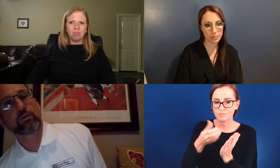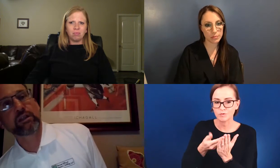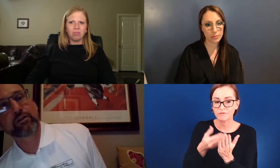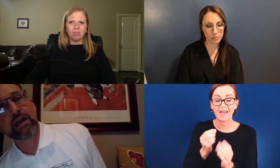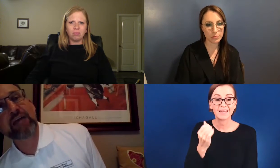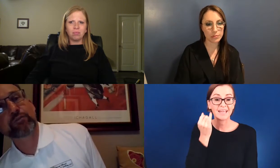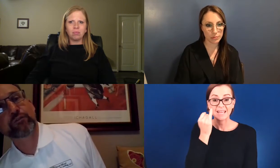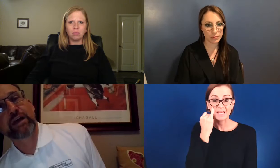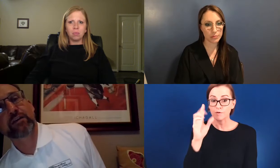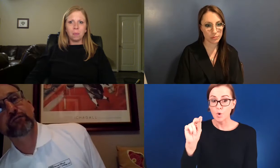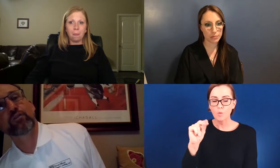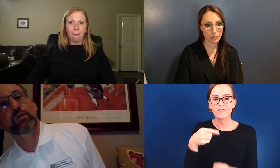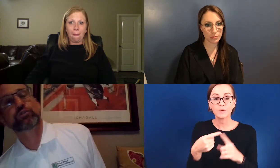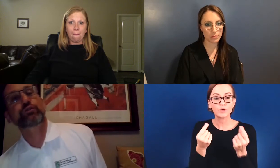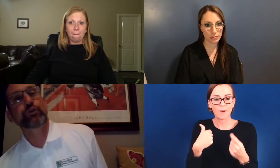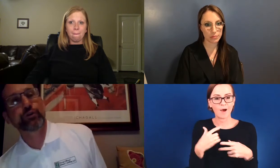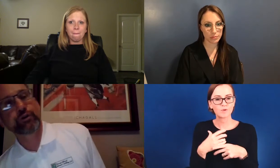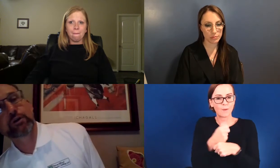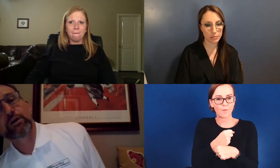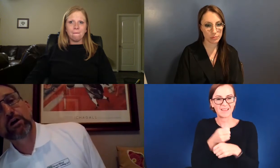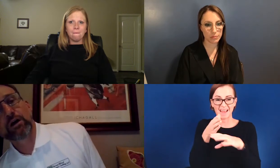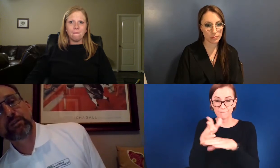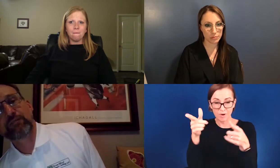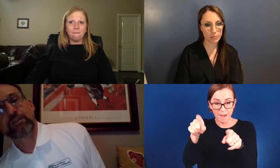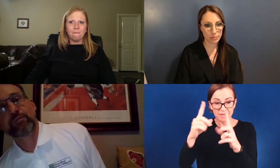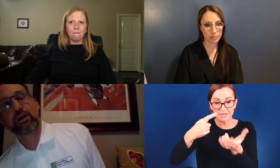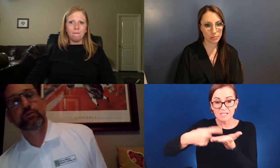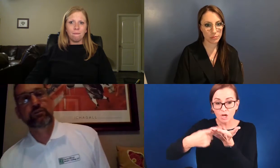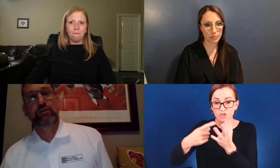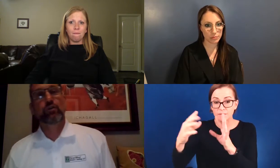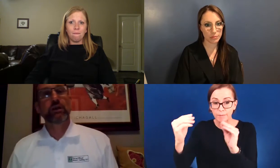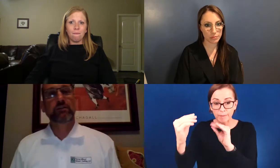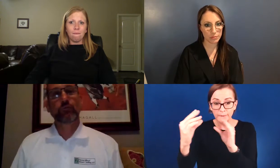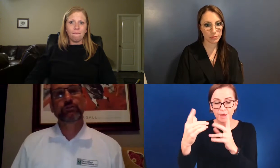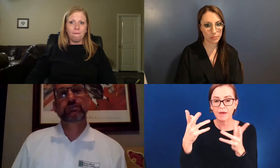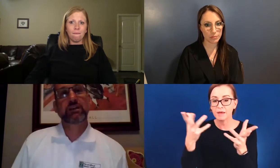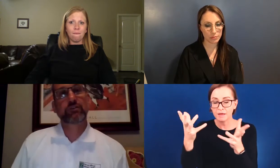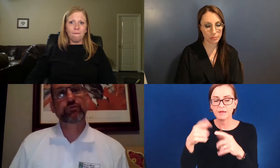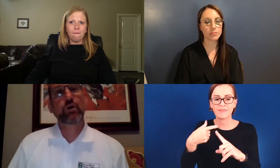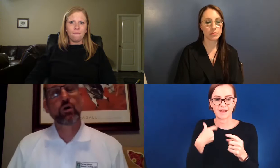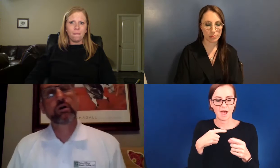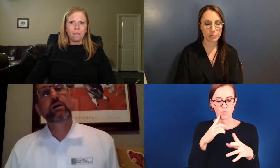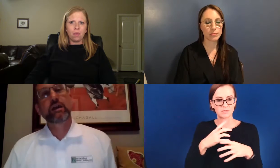or letter after the fact confirming what you heard and giving them the opportunity to correct it, if what you're stating is wrong.